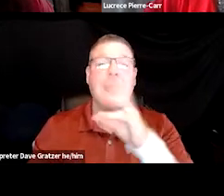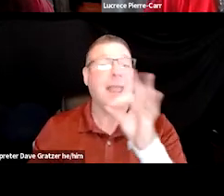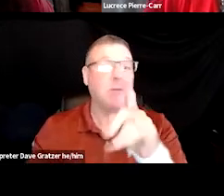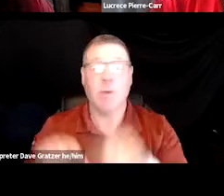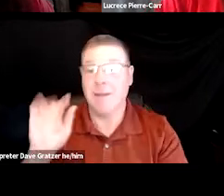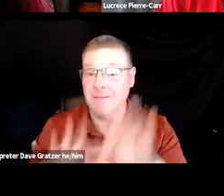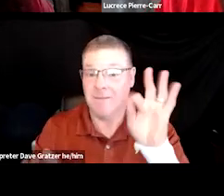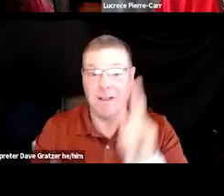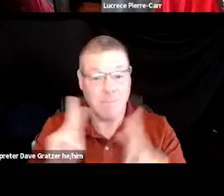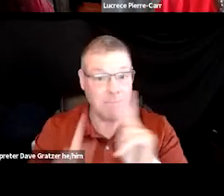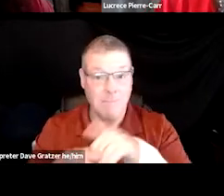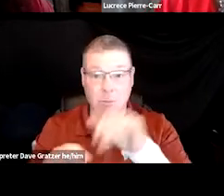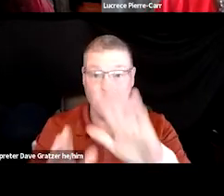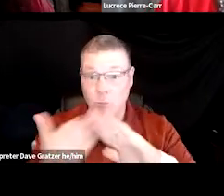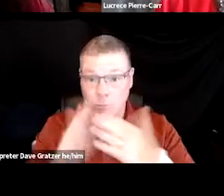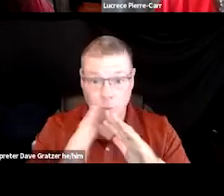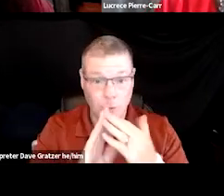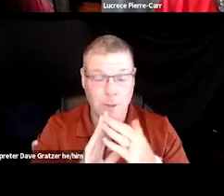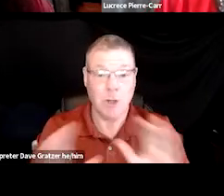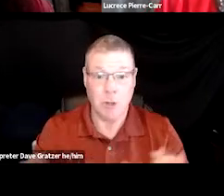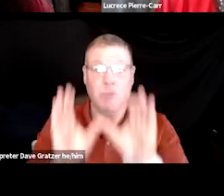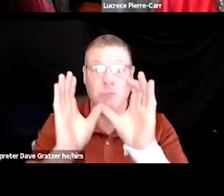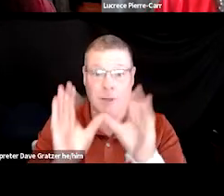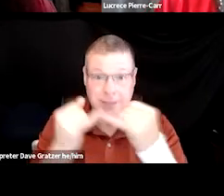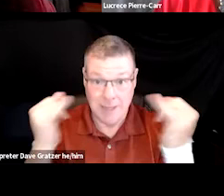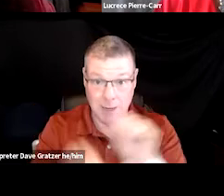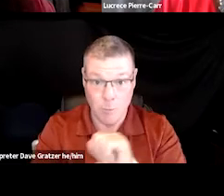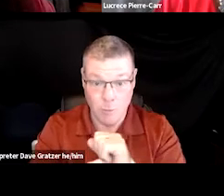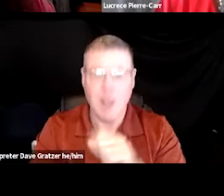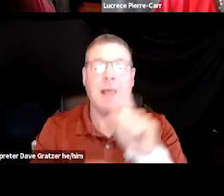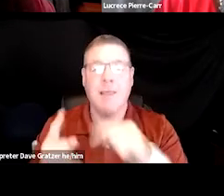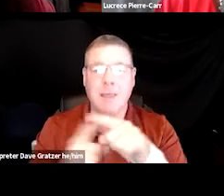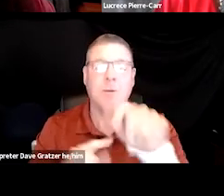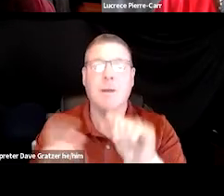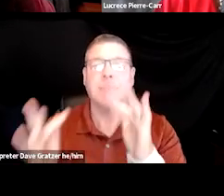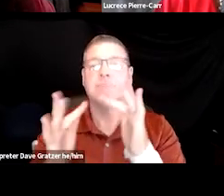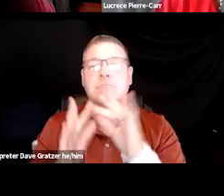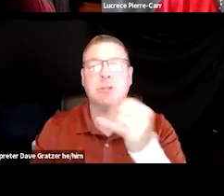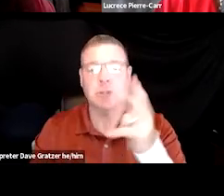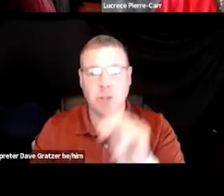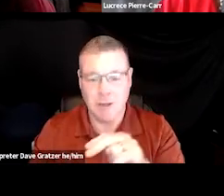in your community who are doing the crisis line work, you can always reach out to John over at Vibrant, or you're welcome to reach out to me,